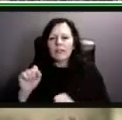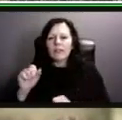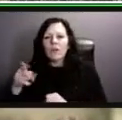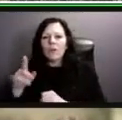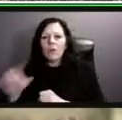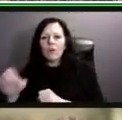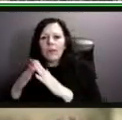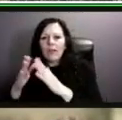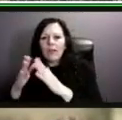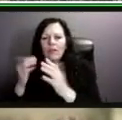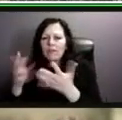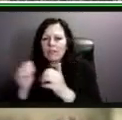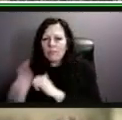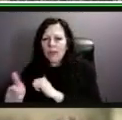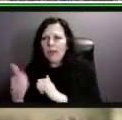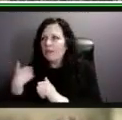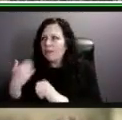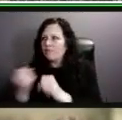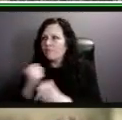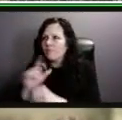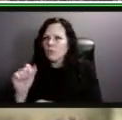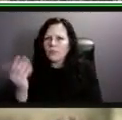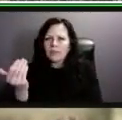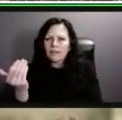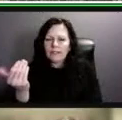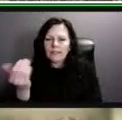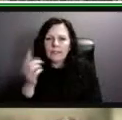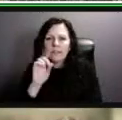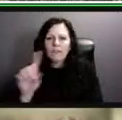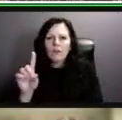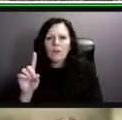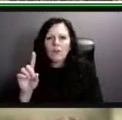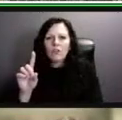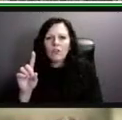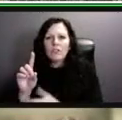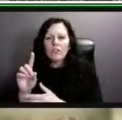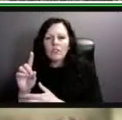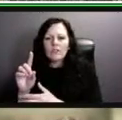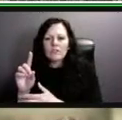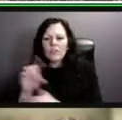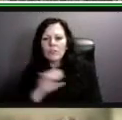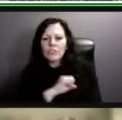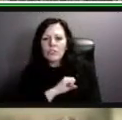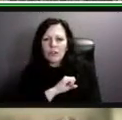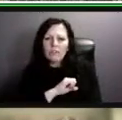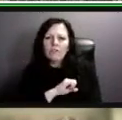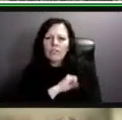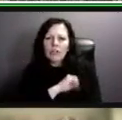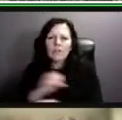AND THAT WAS SPECIFICALLY